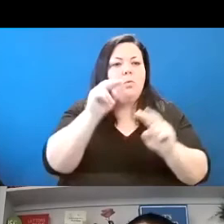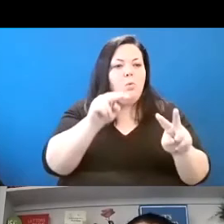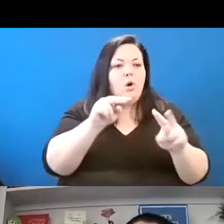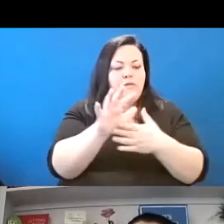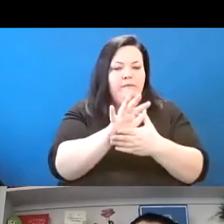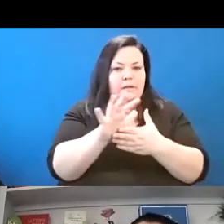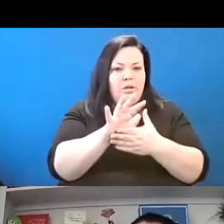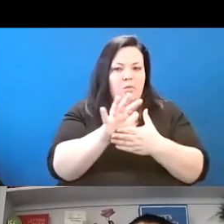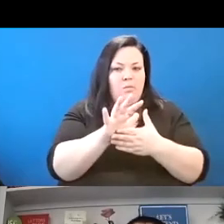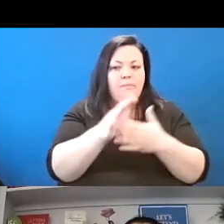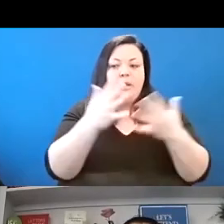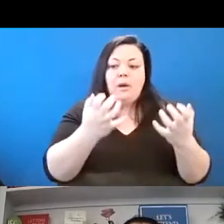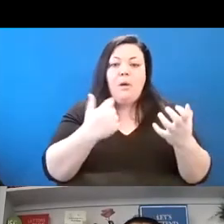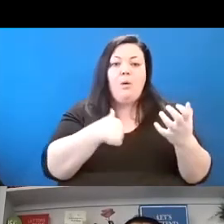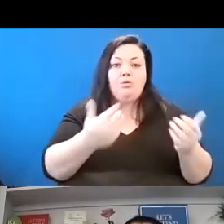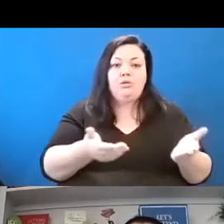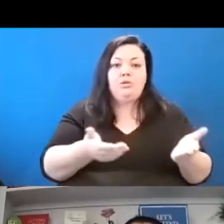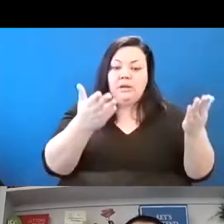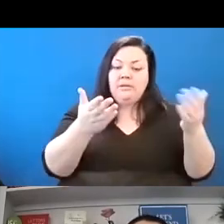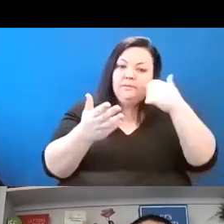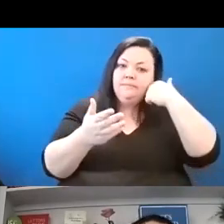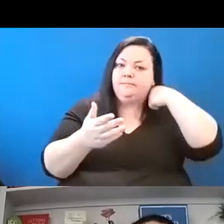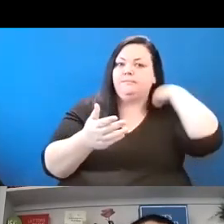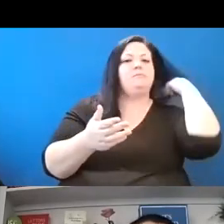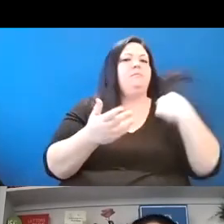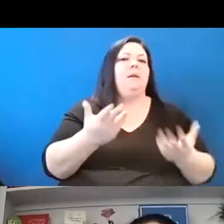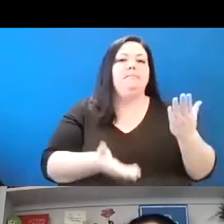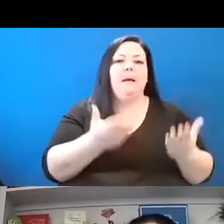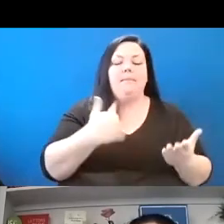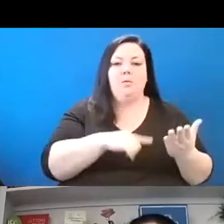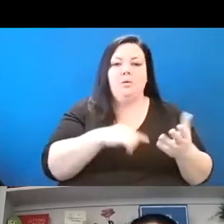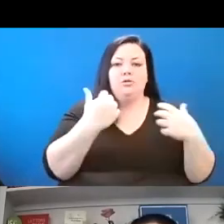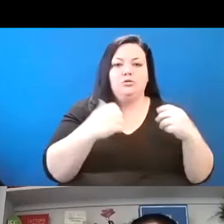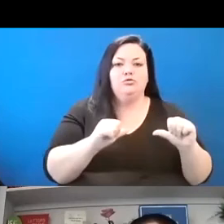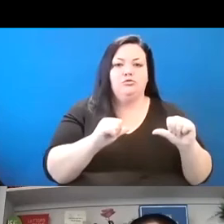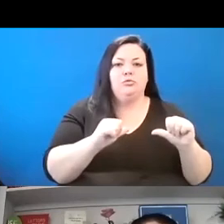what i want to suggest is that though we might try it with this music video that you find your